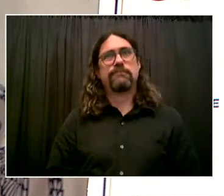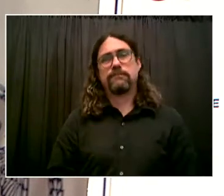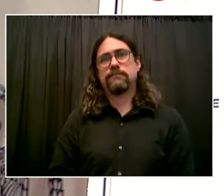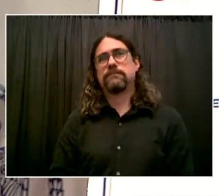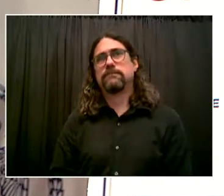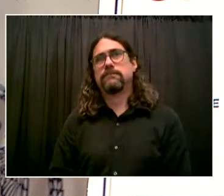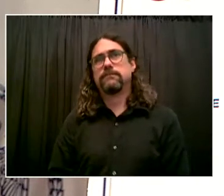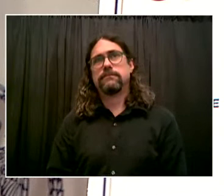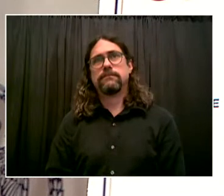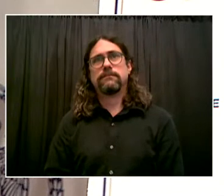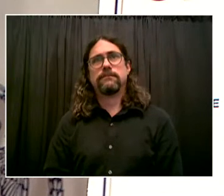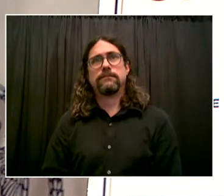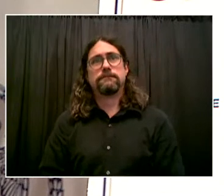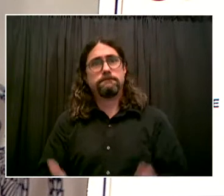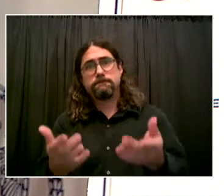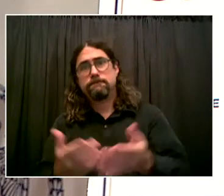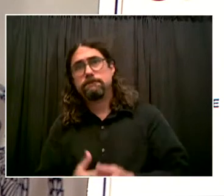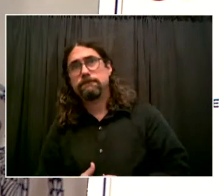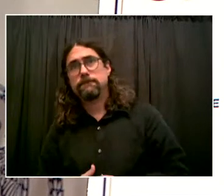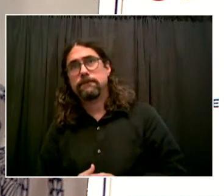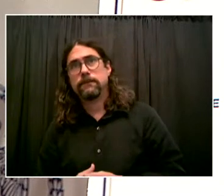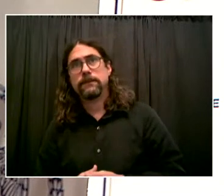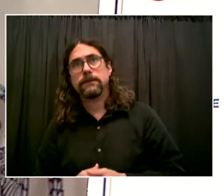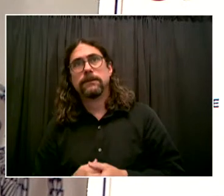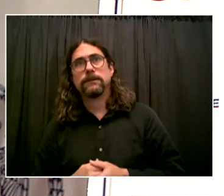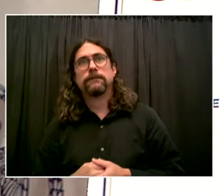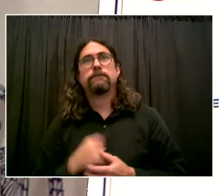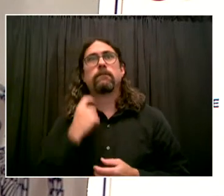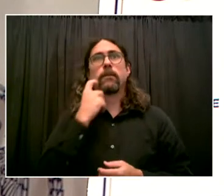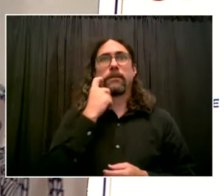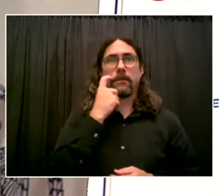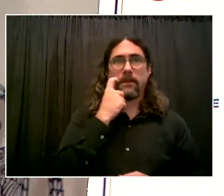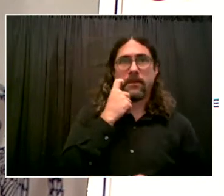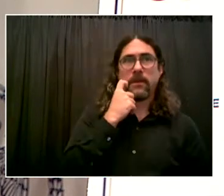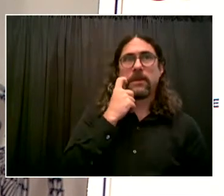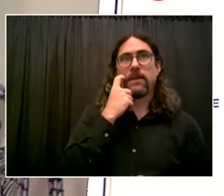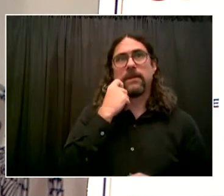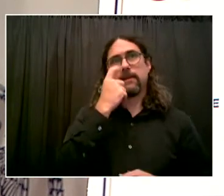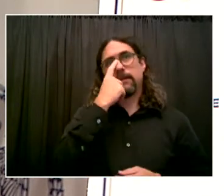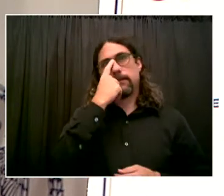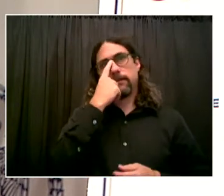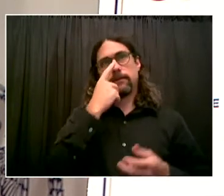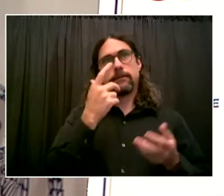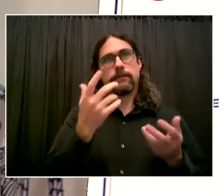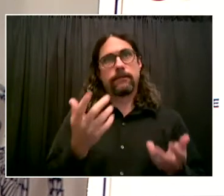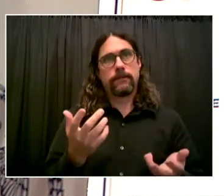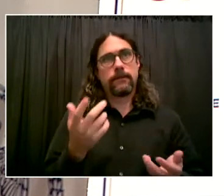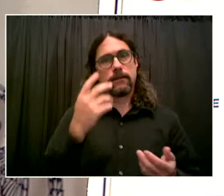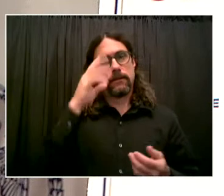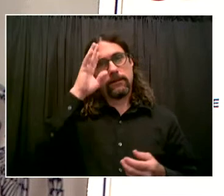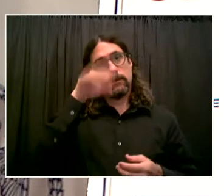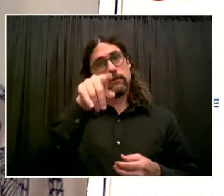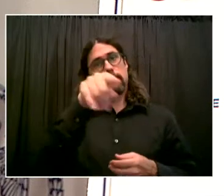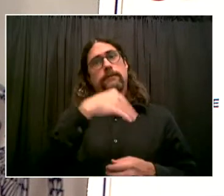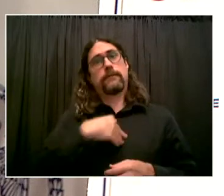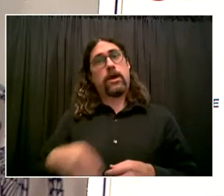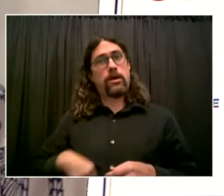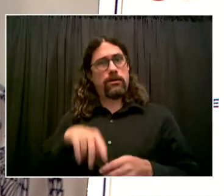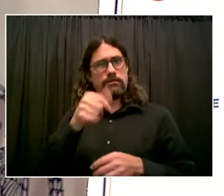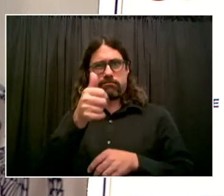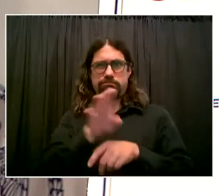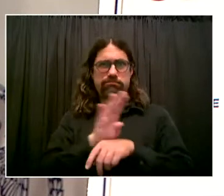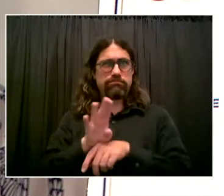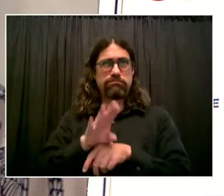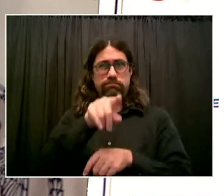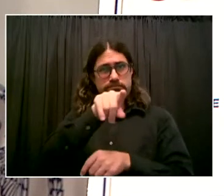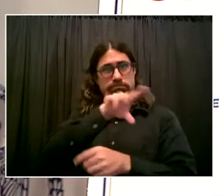GO AHEAD DAVE.